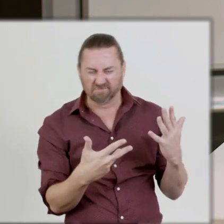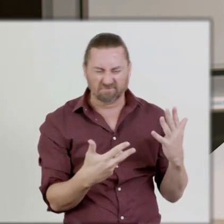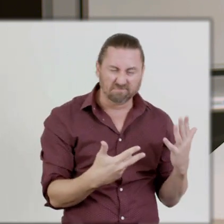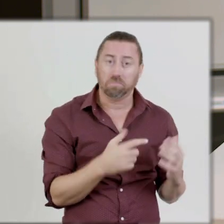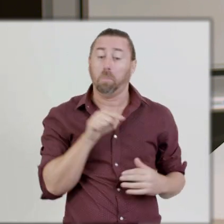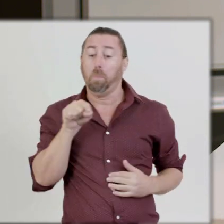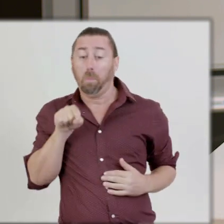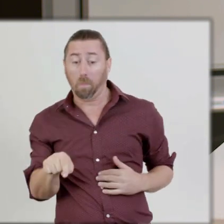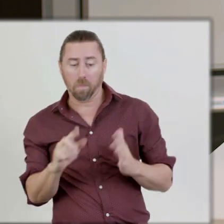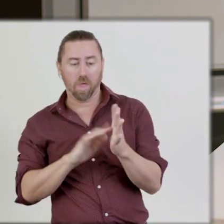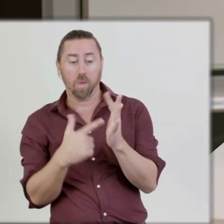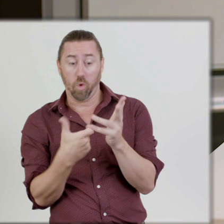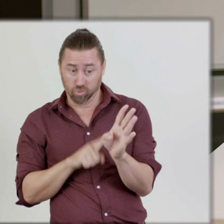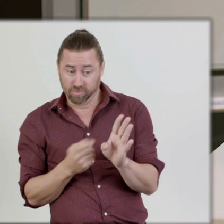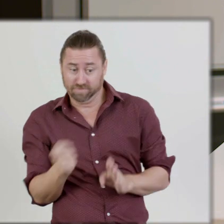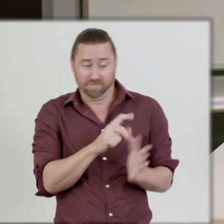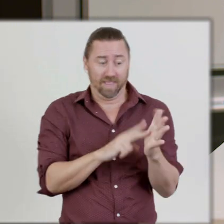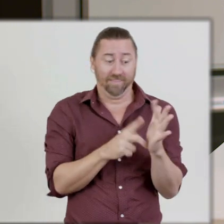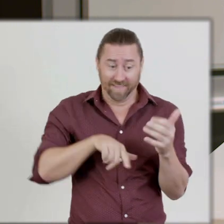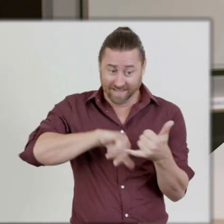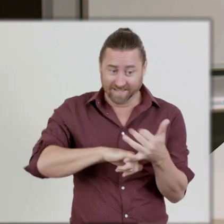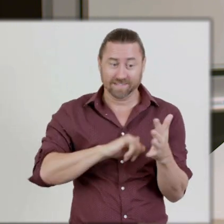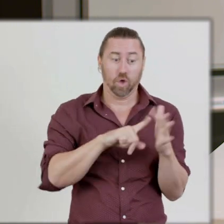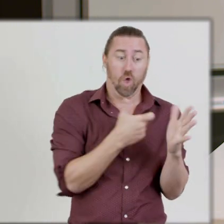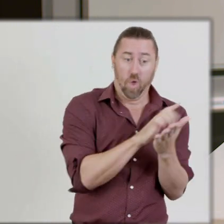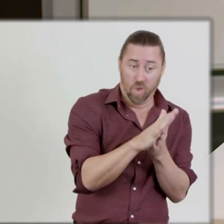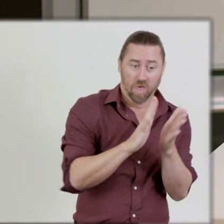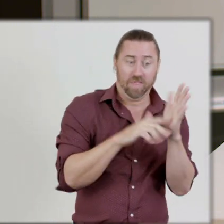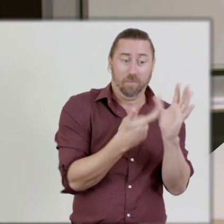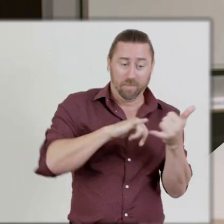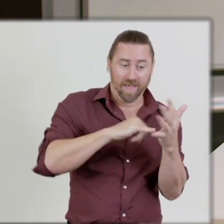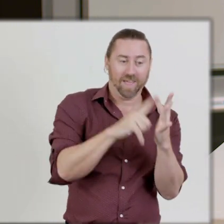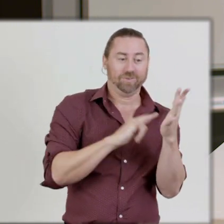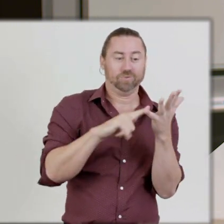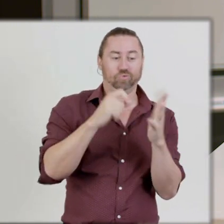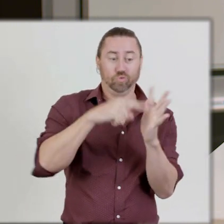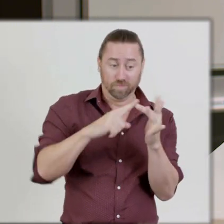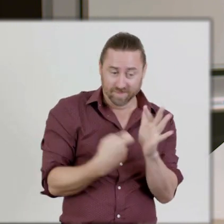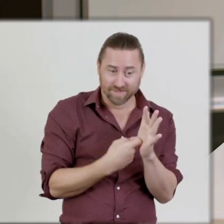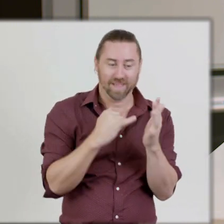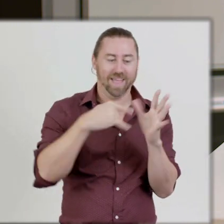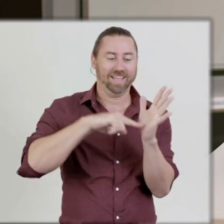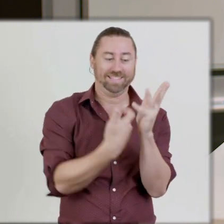The planet closest to the sun is Mercury, followed by Venus, Earth, Mars, Jupiter, Saturn,